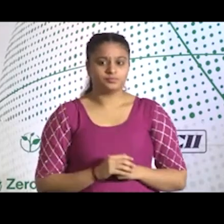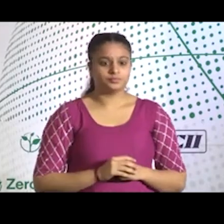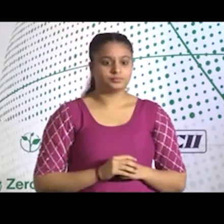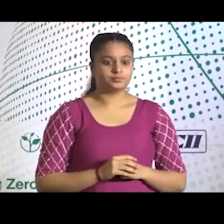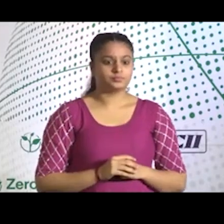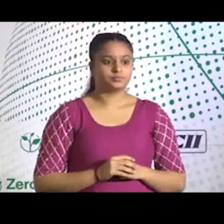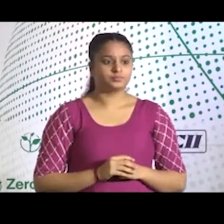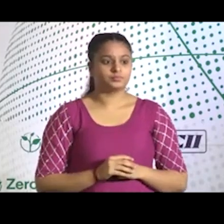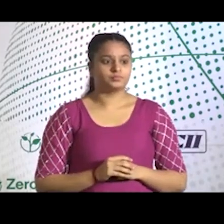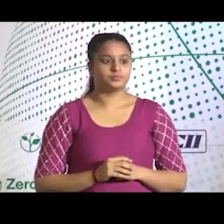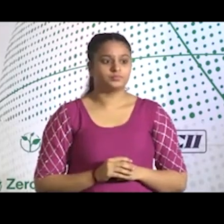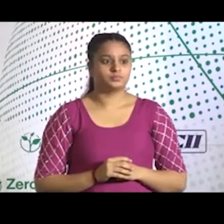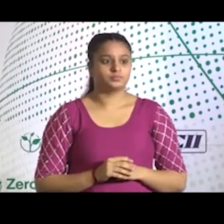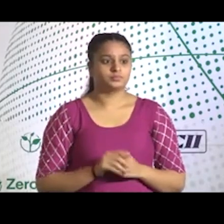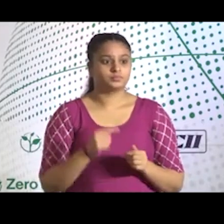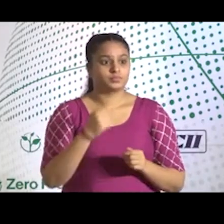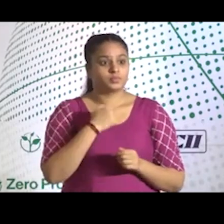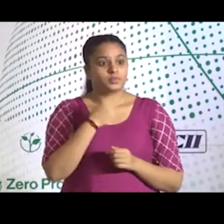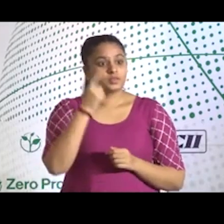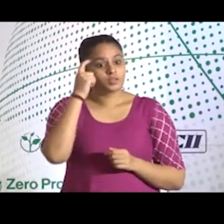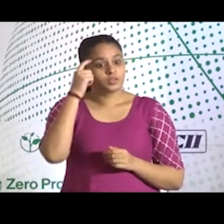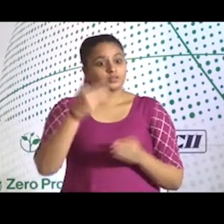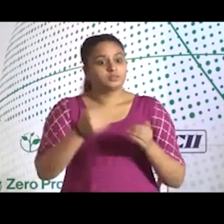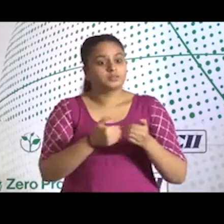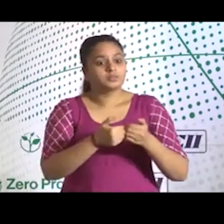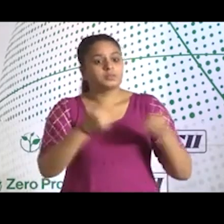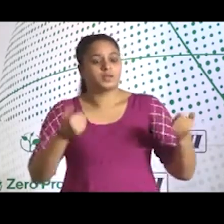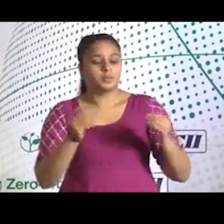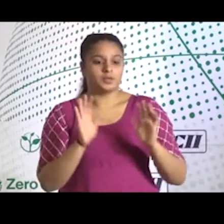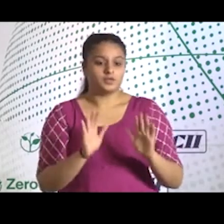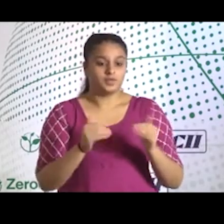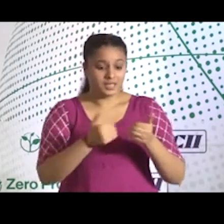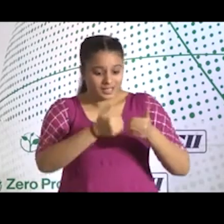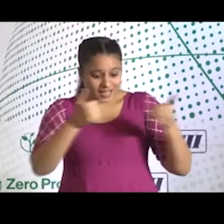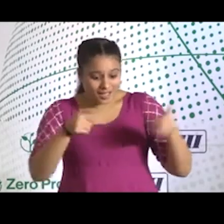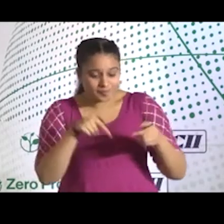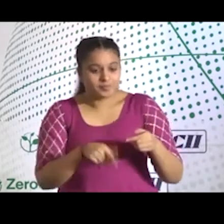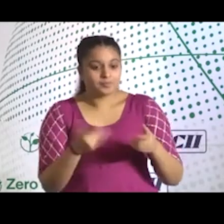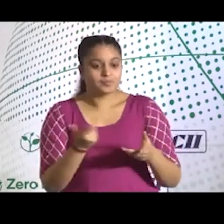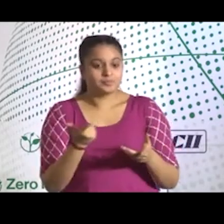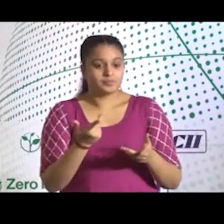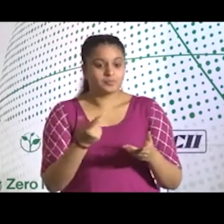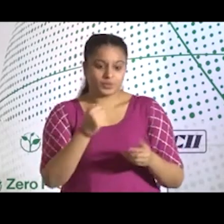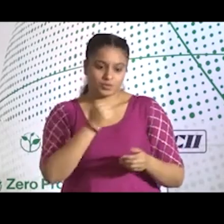So I think we've got a gap out to the gap is we are a country